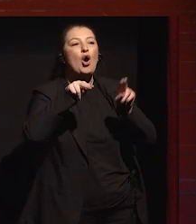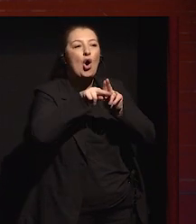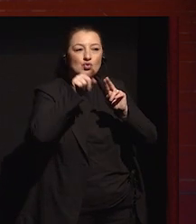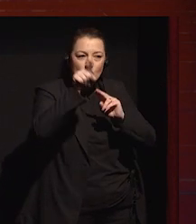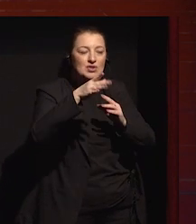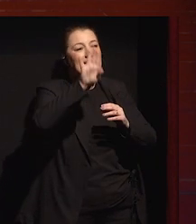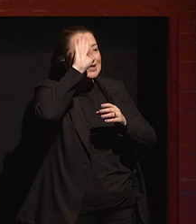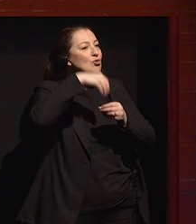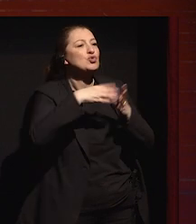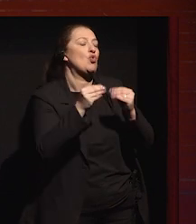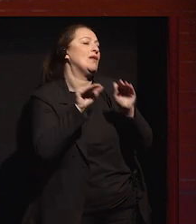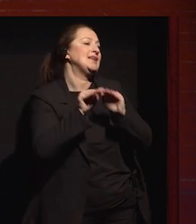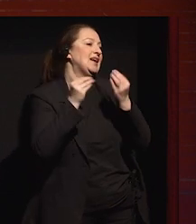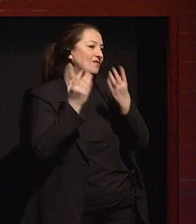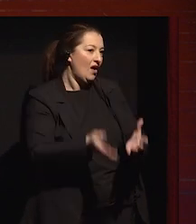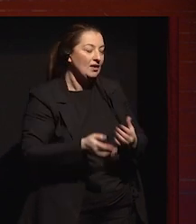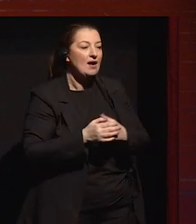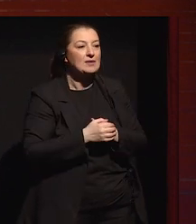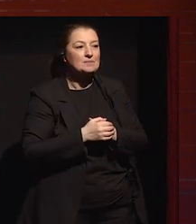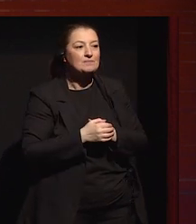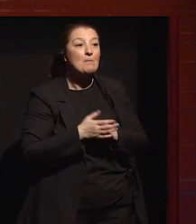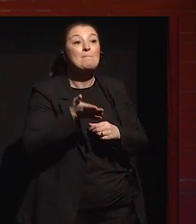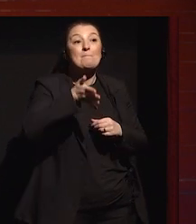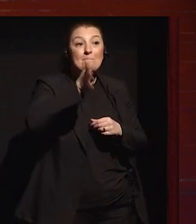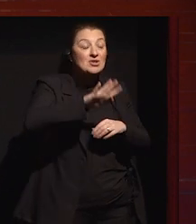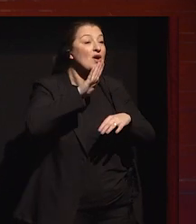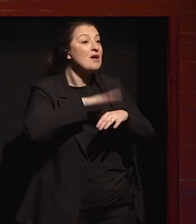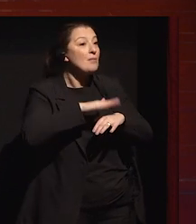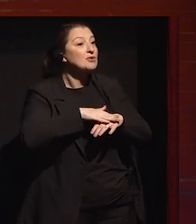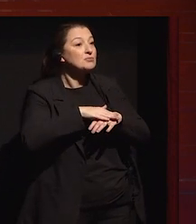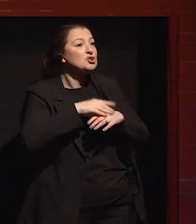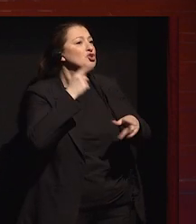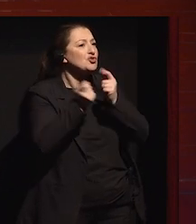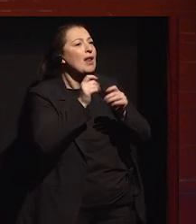and also helped us with some of the other thinkings that we've done and of course, the teams from the World Foundation.